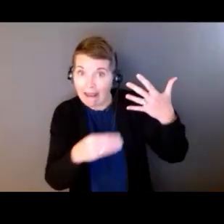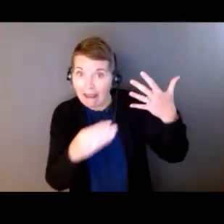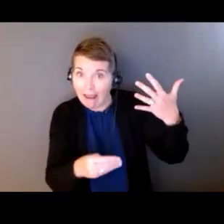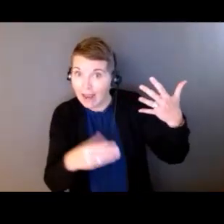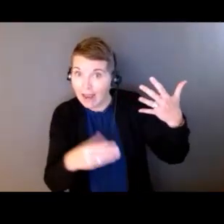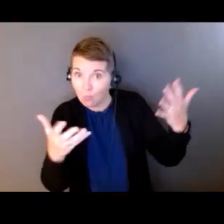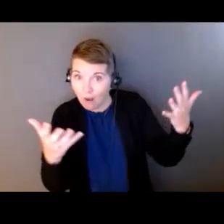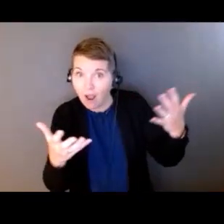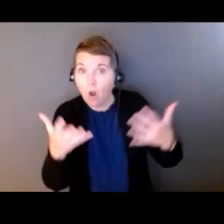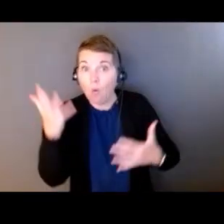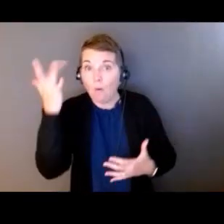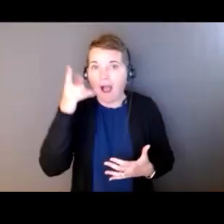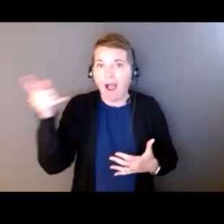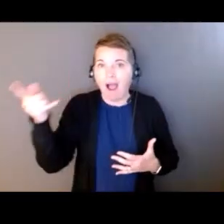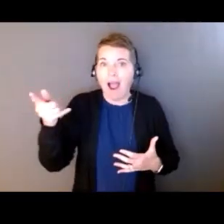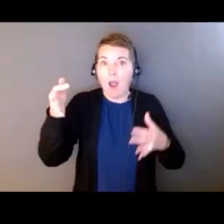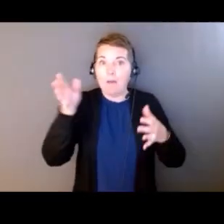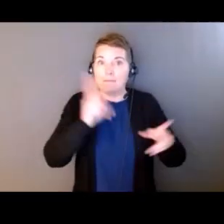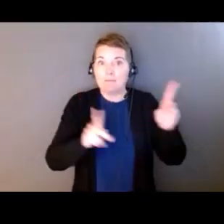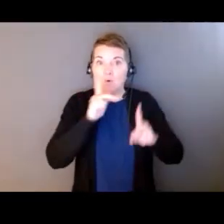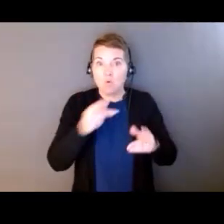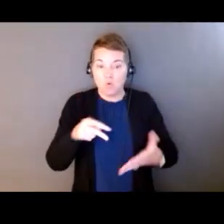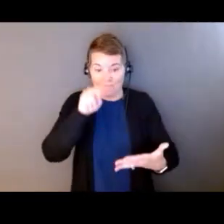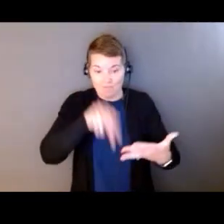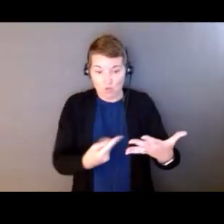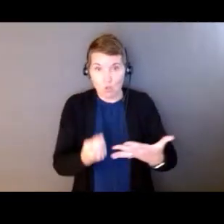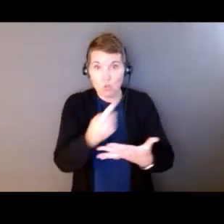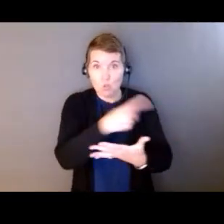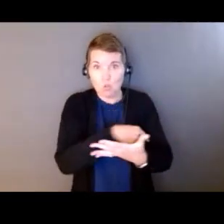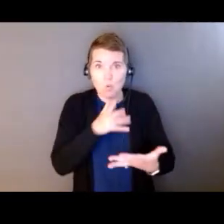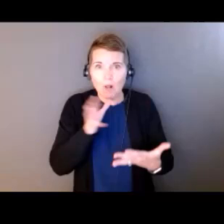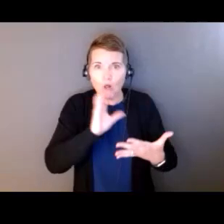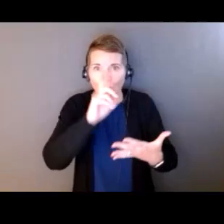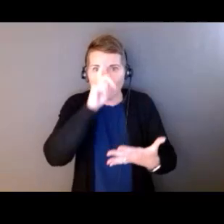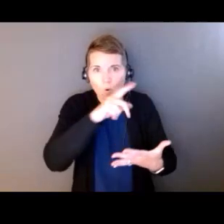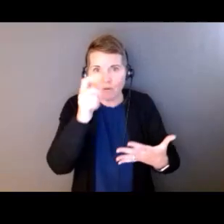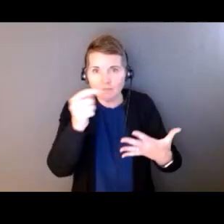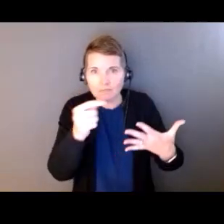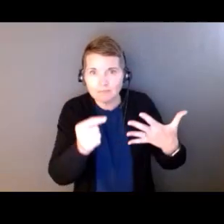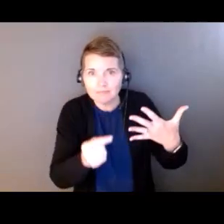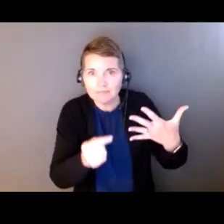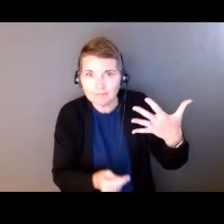In this section, applicants will typically describe who they are, what they do,